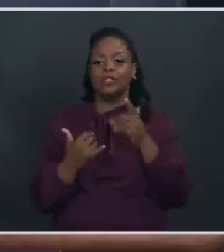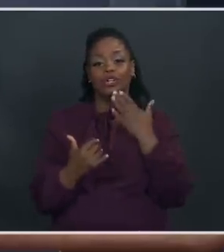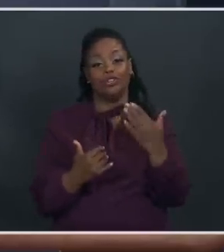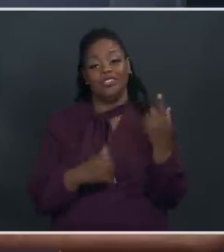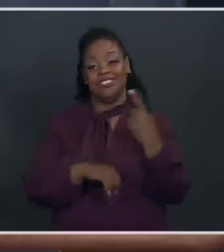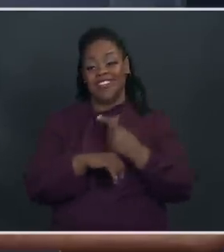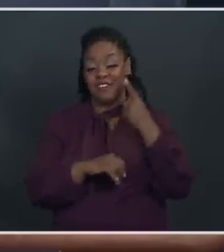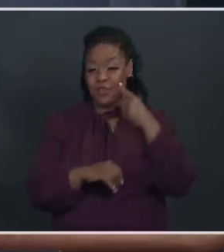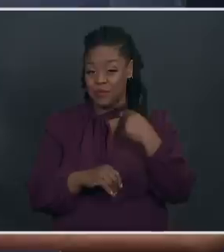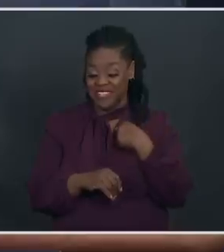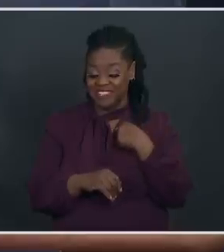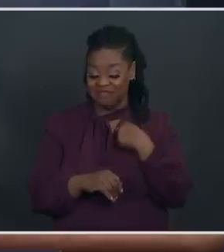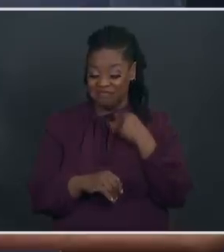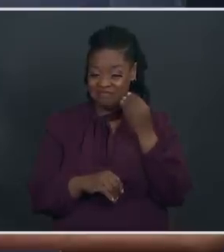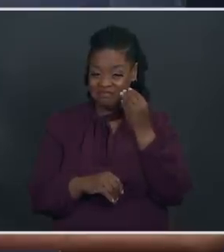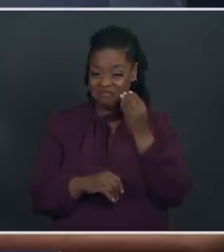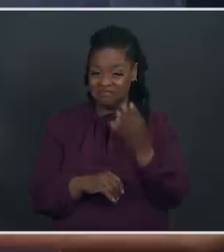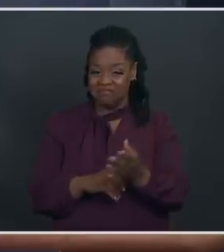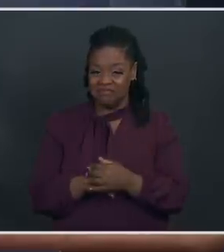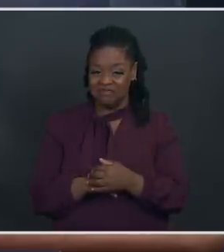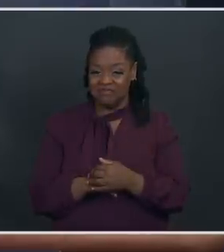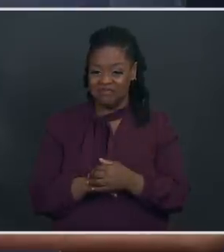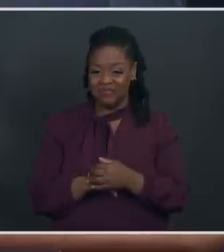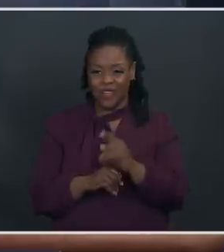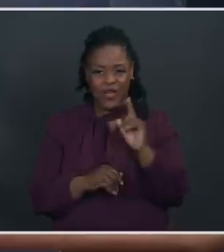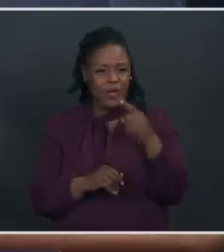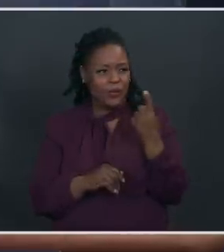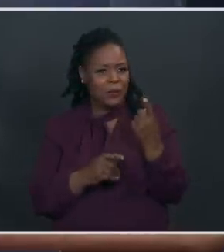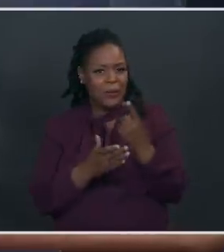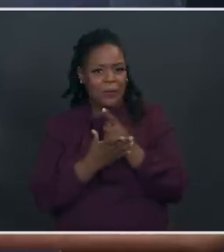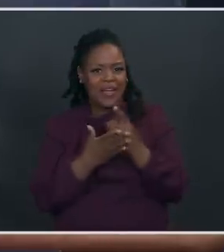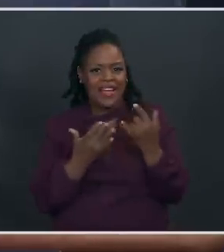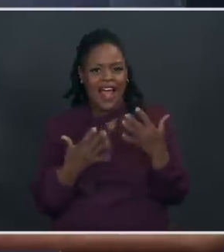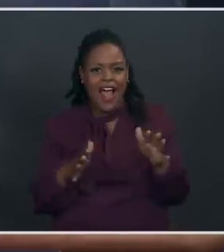President Biden is continuing to move us forward at the breadth